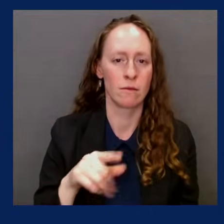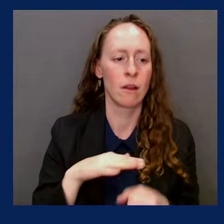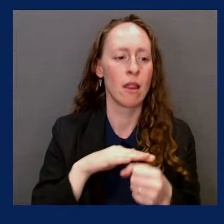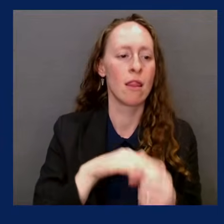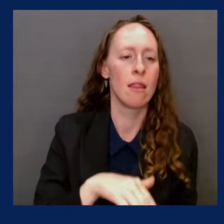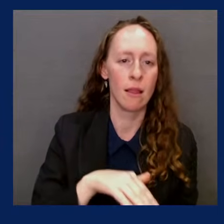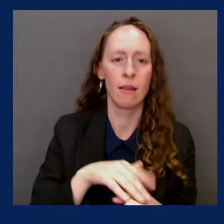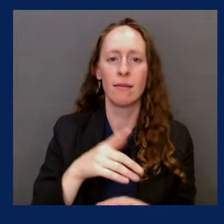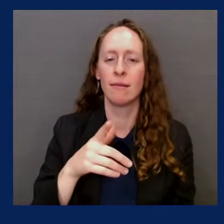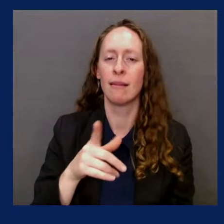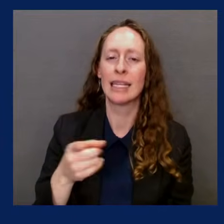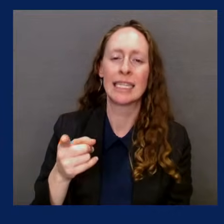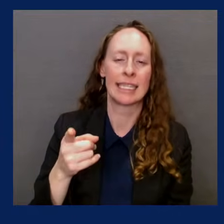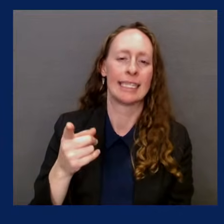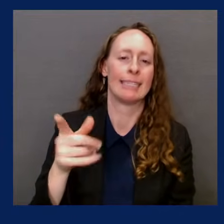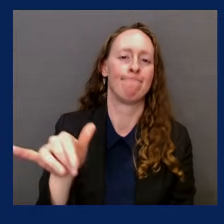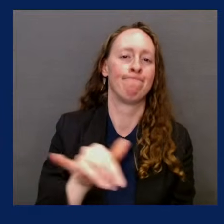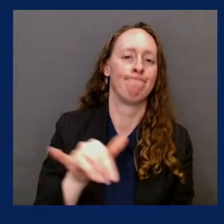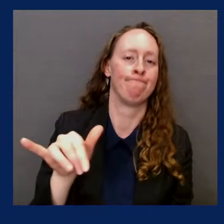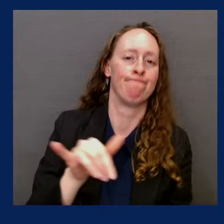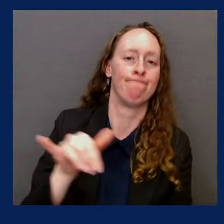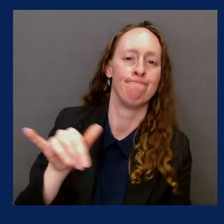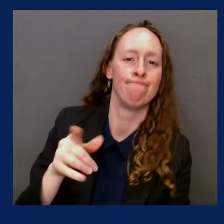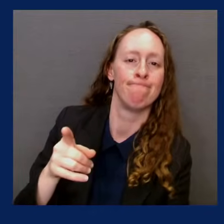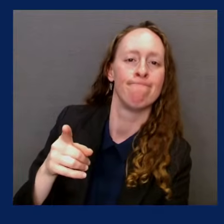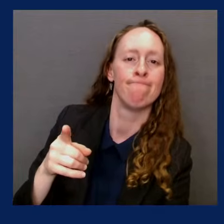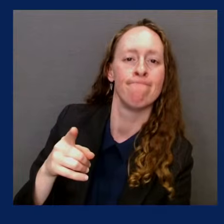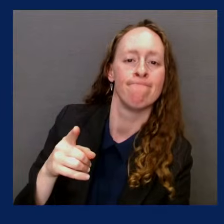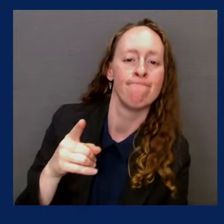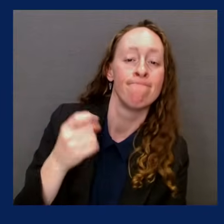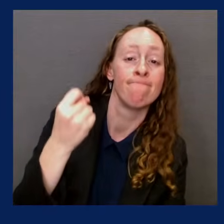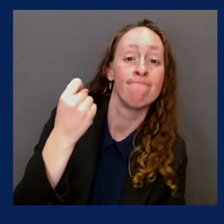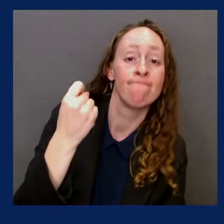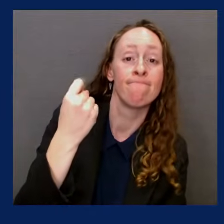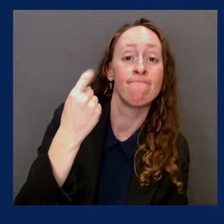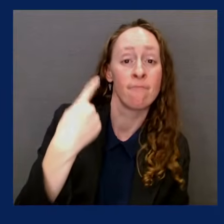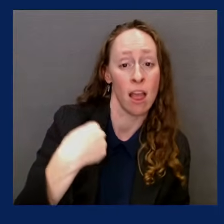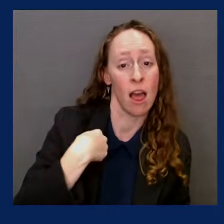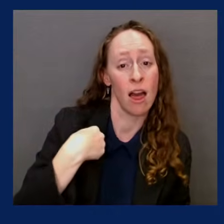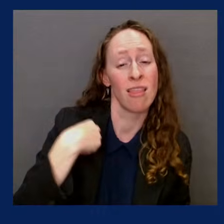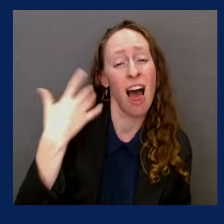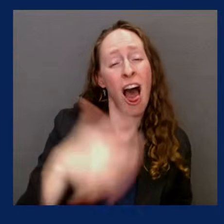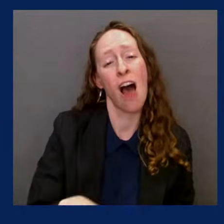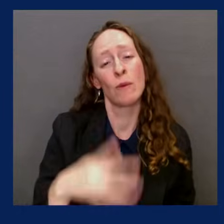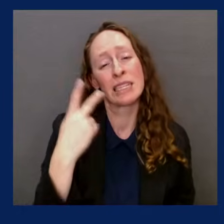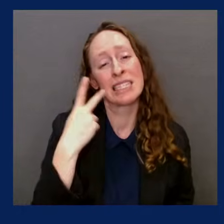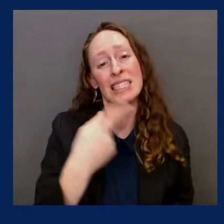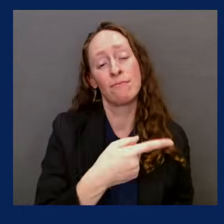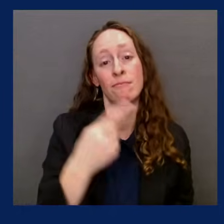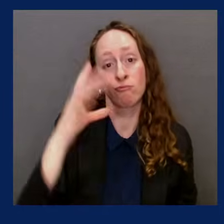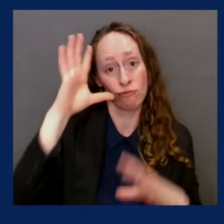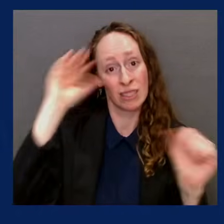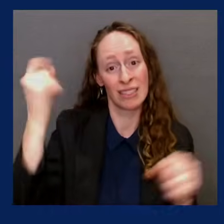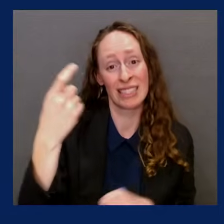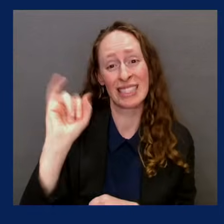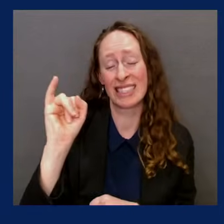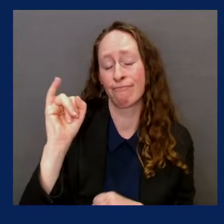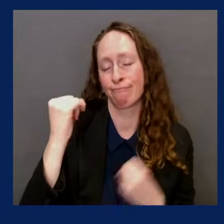more than any other world leader has. I've had over 68 hours of private meetings, just he and I with simultaneous interpreters --